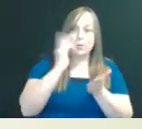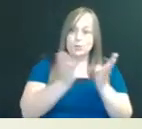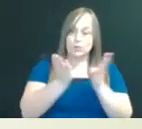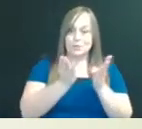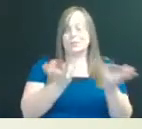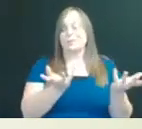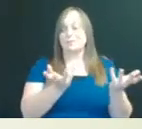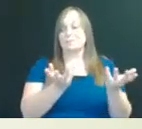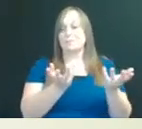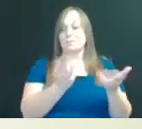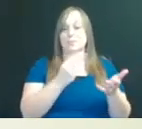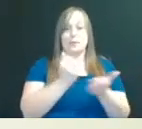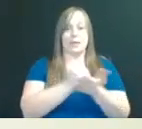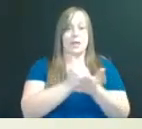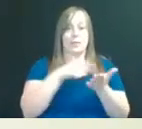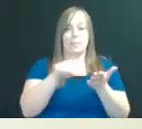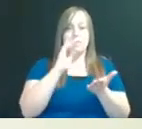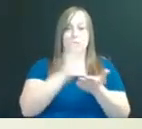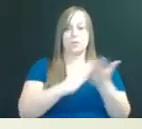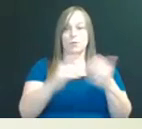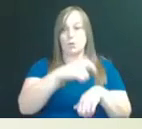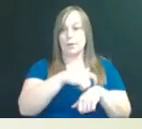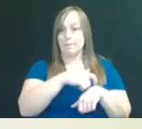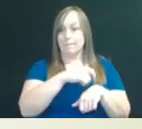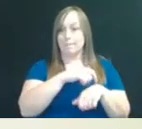and helping pay for some of your time that you're in school.